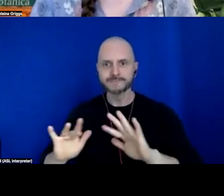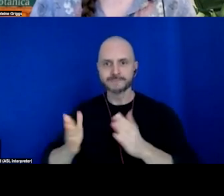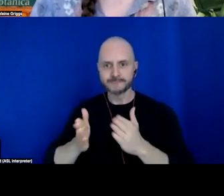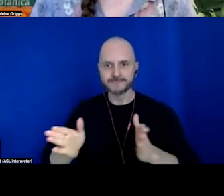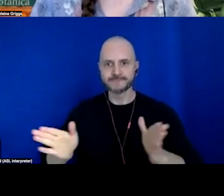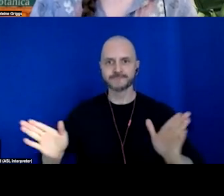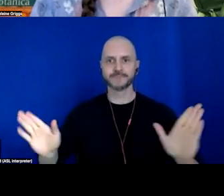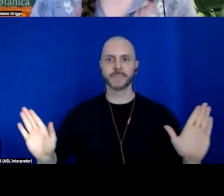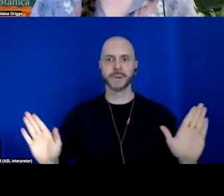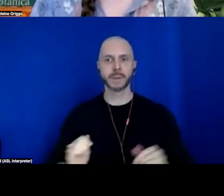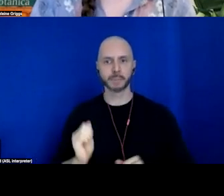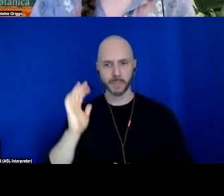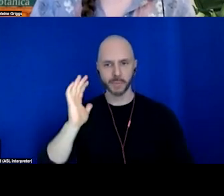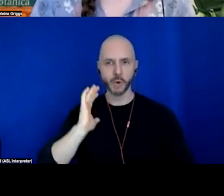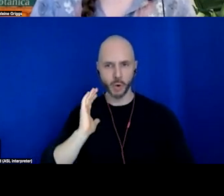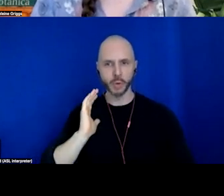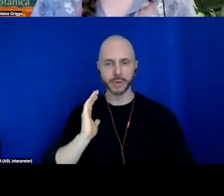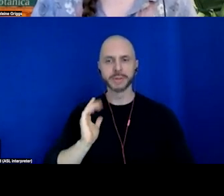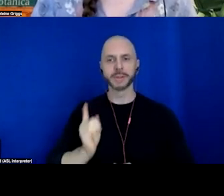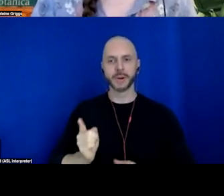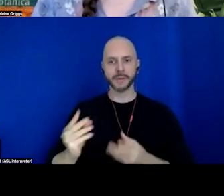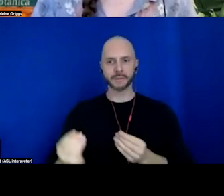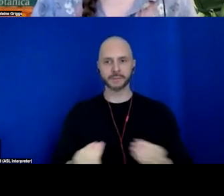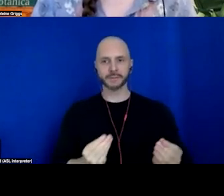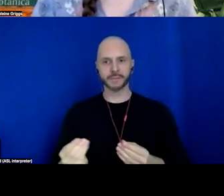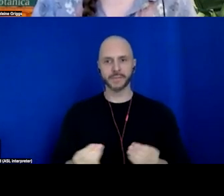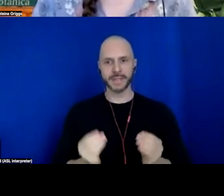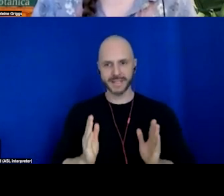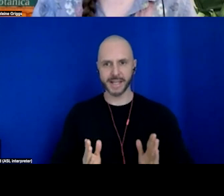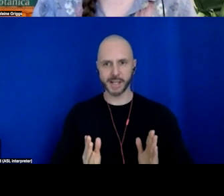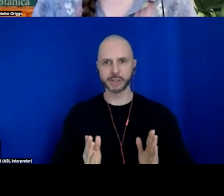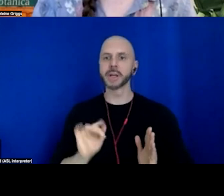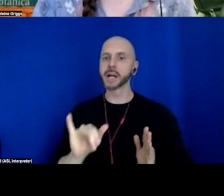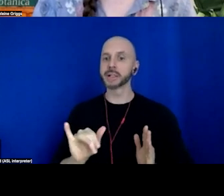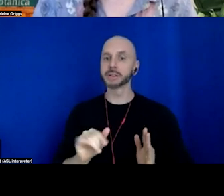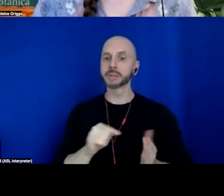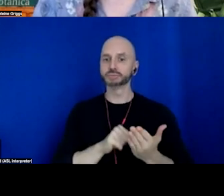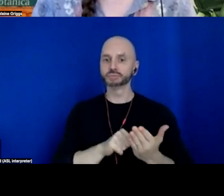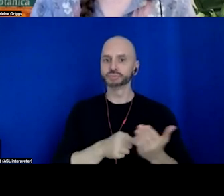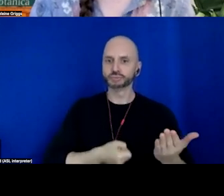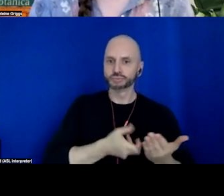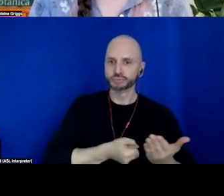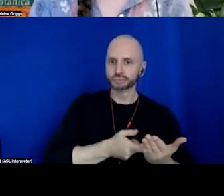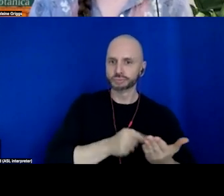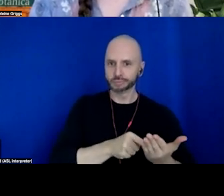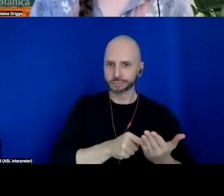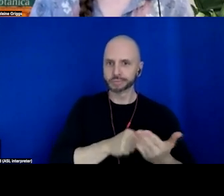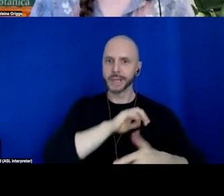Sprints, she continues to facilitate sprints in English, German, and Spanish. As a facilitator,